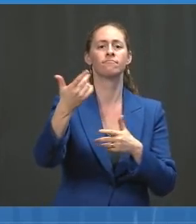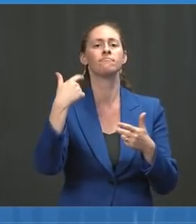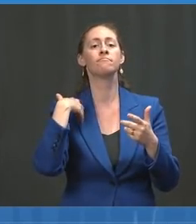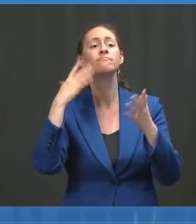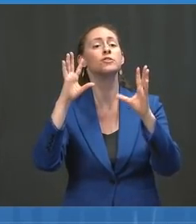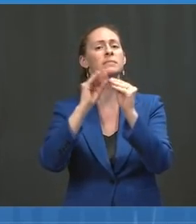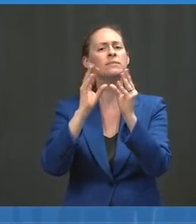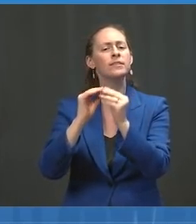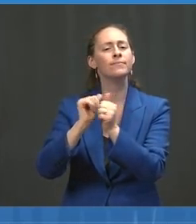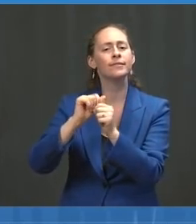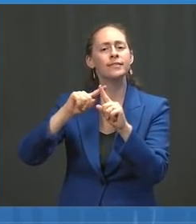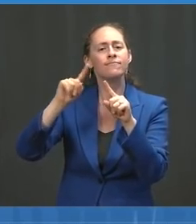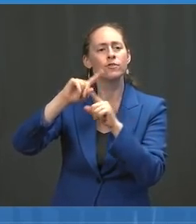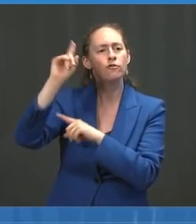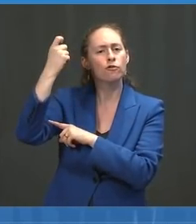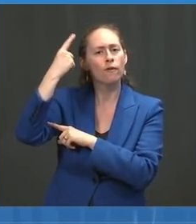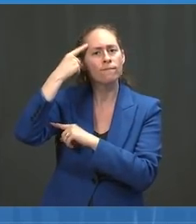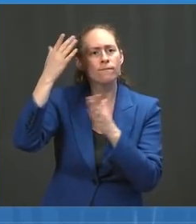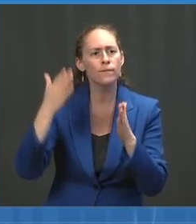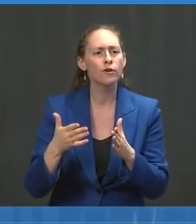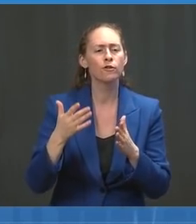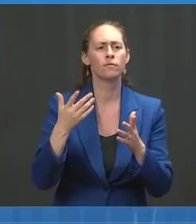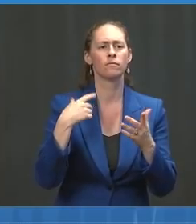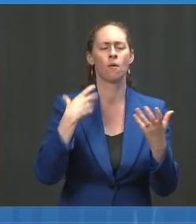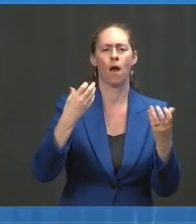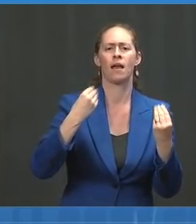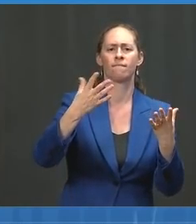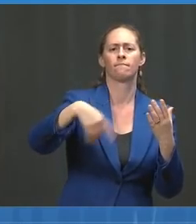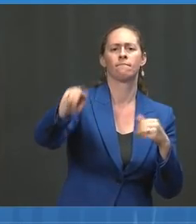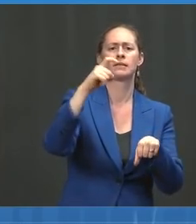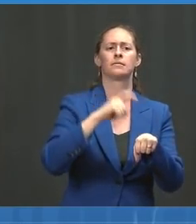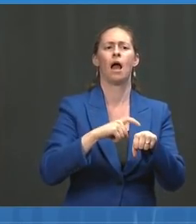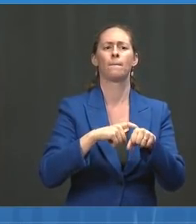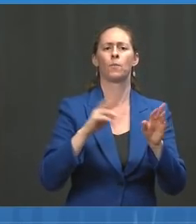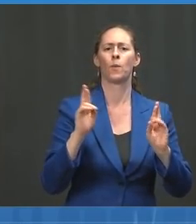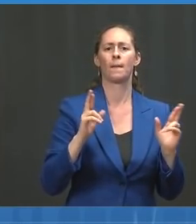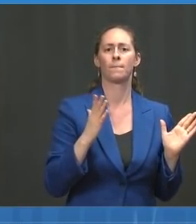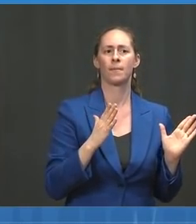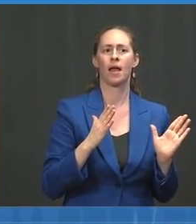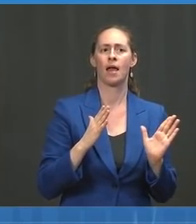and to give Americans time to prepare for their planned eight-month booster.